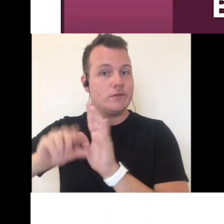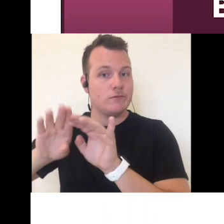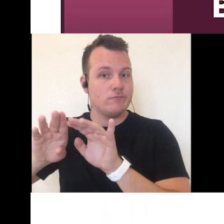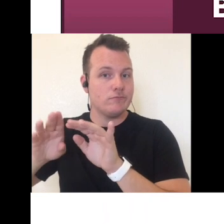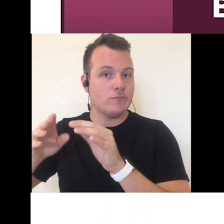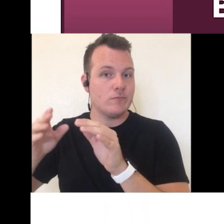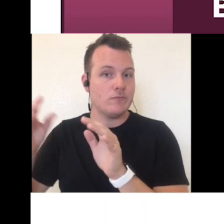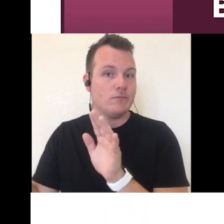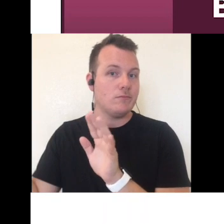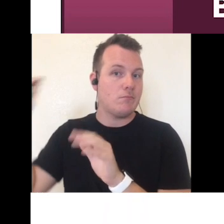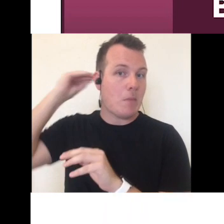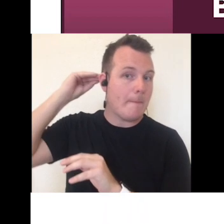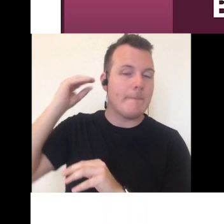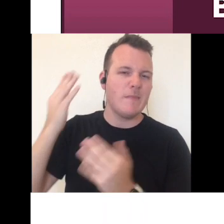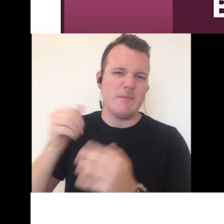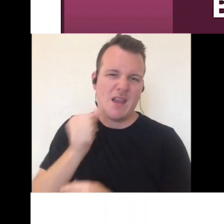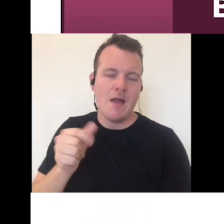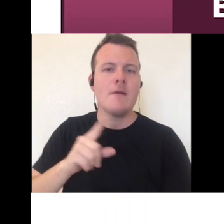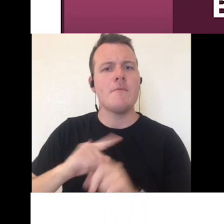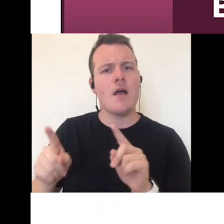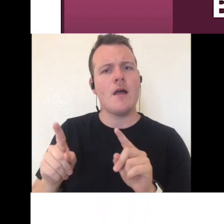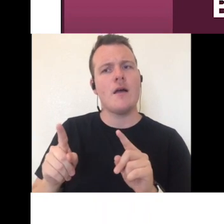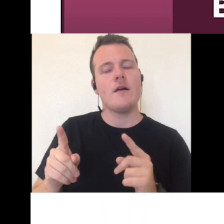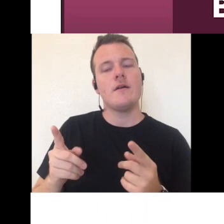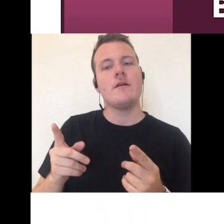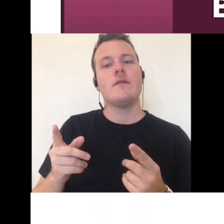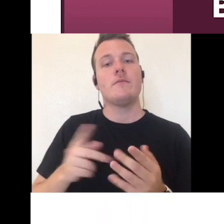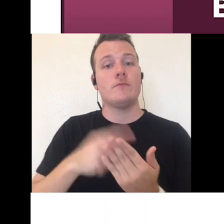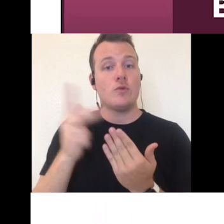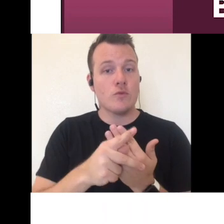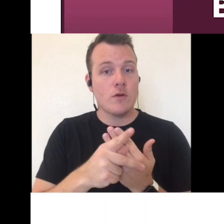cochlear implants, but you may be involved in the programming of cochlear